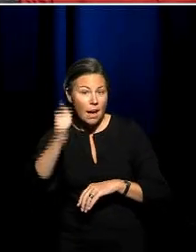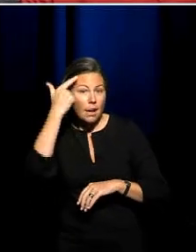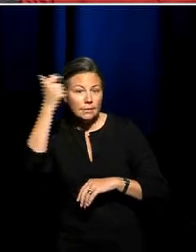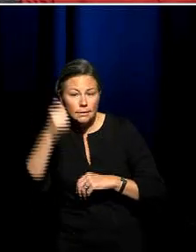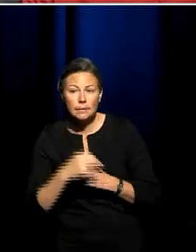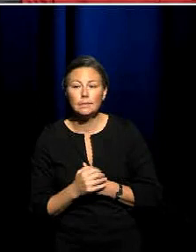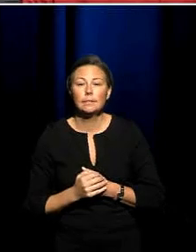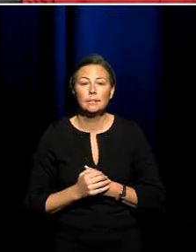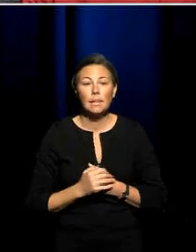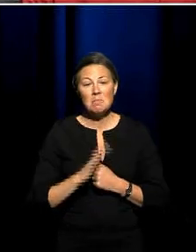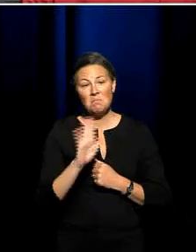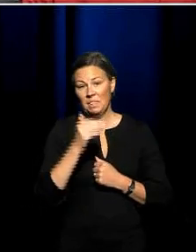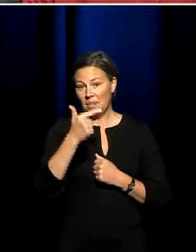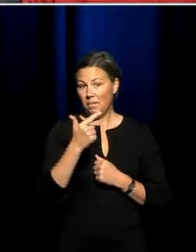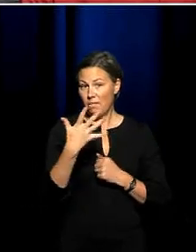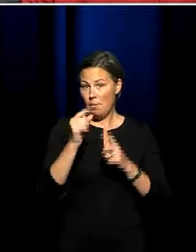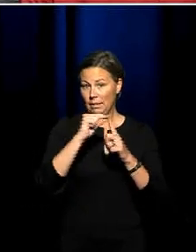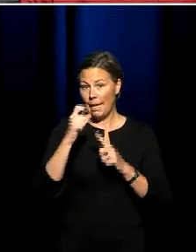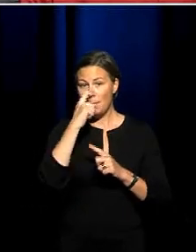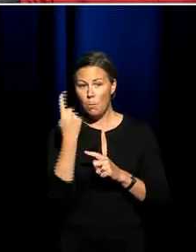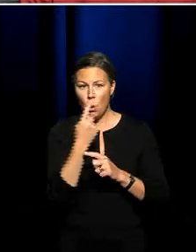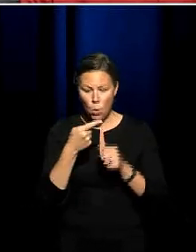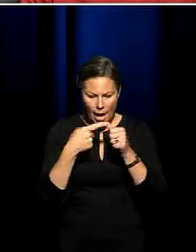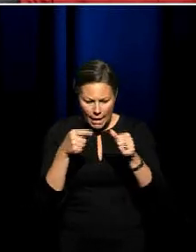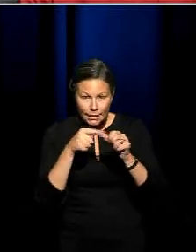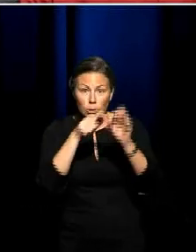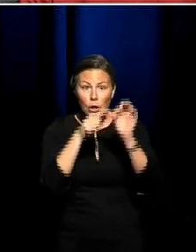to the survey were people with disability or parents, family